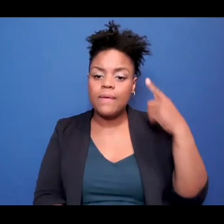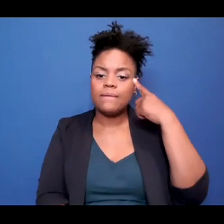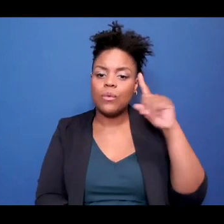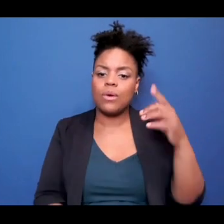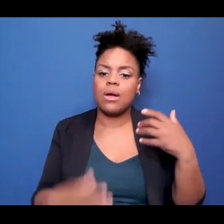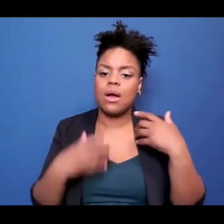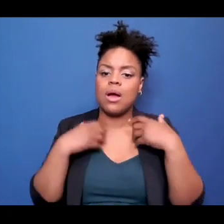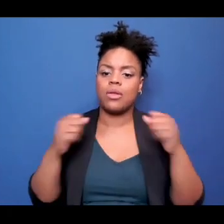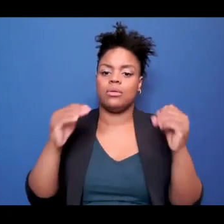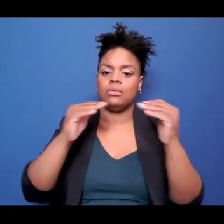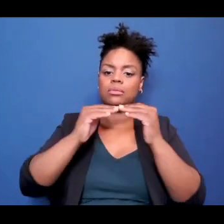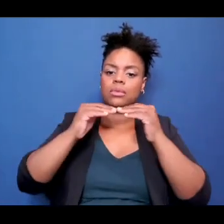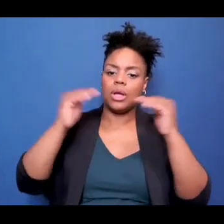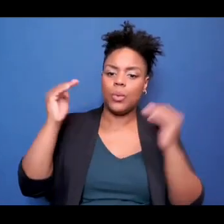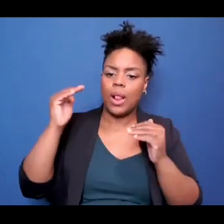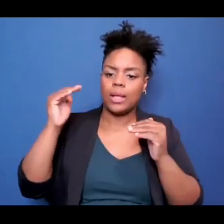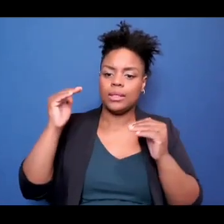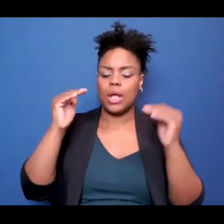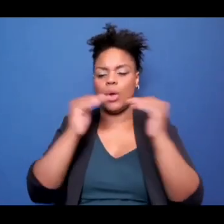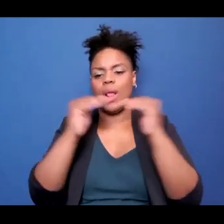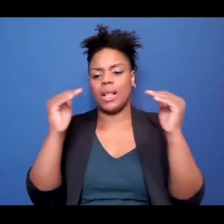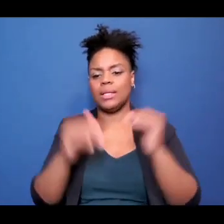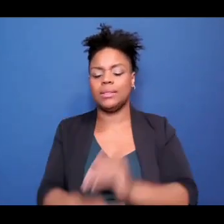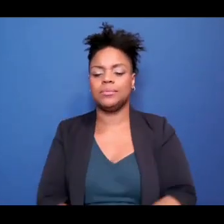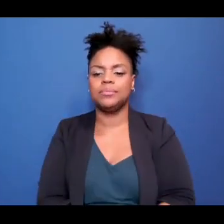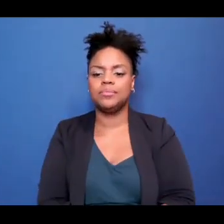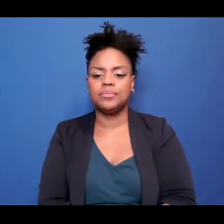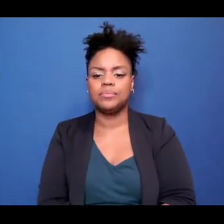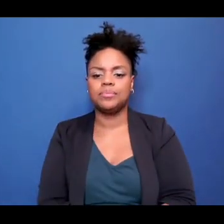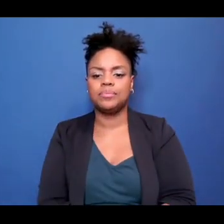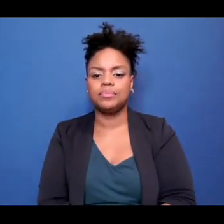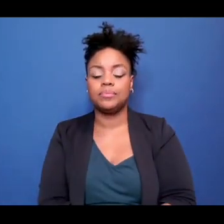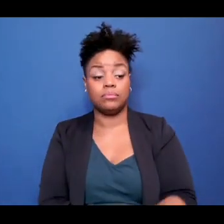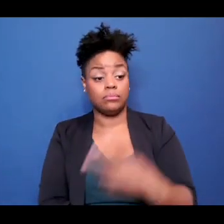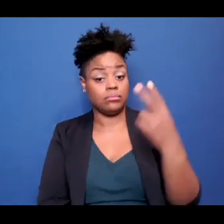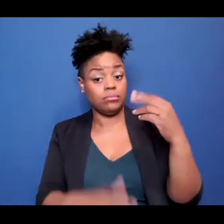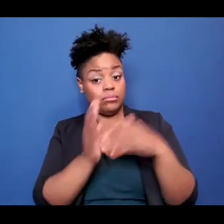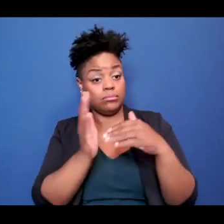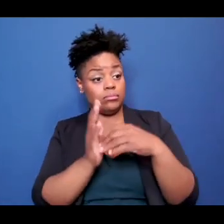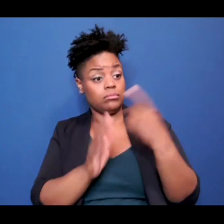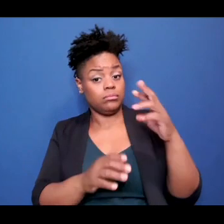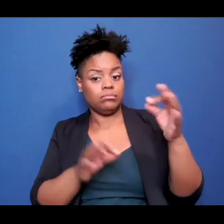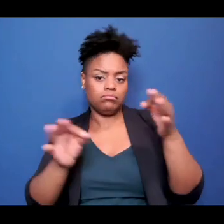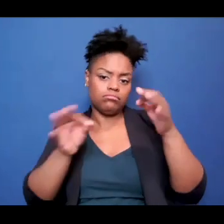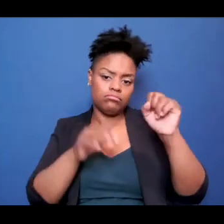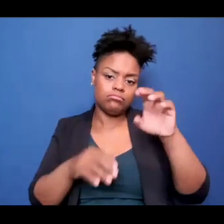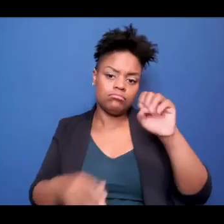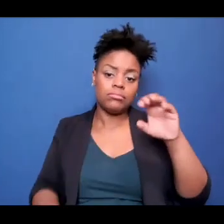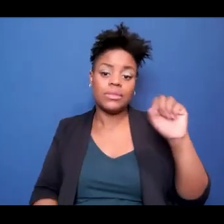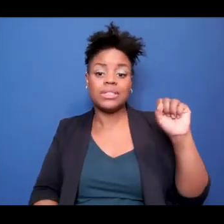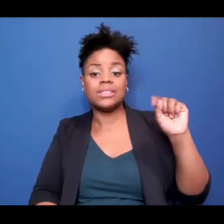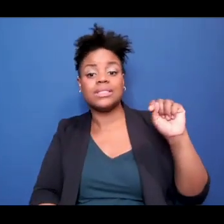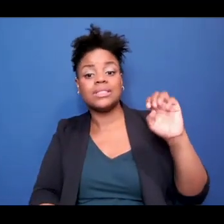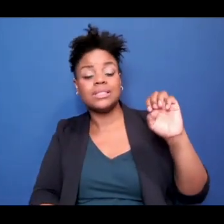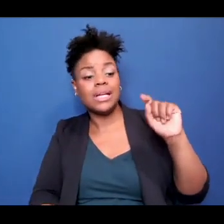ARGUED UNDERMINE POLITICAL WILL TO FOSTER HEALTH EQUITY. DRS. DAVID WILLIAMS AND RUTH WILLIAMS MORRIS ARGUED THE AGE